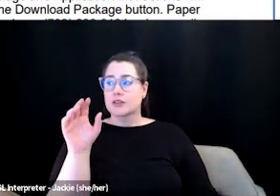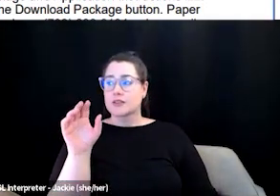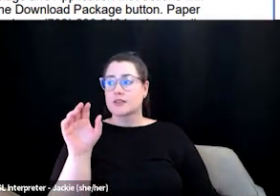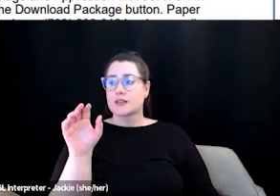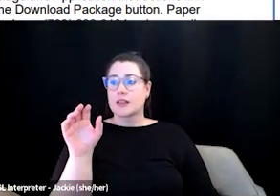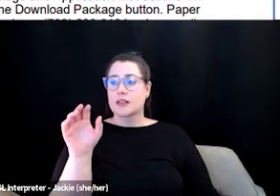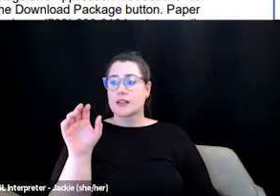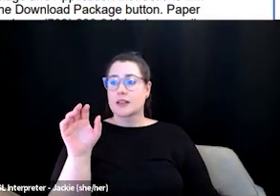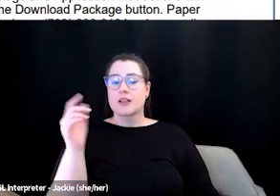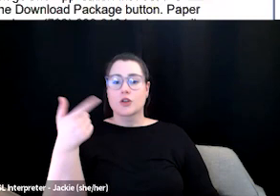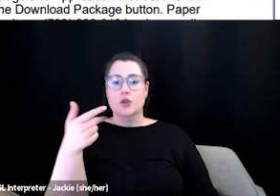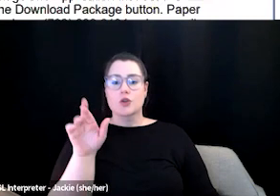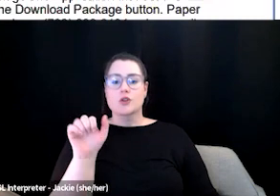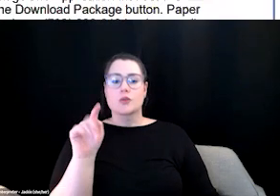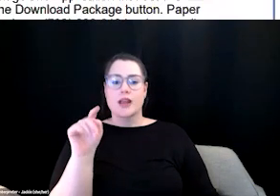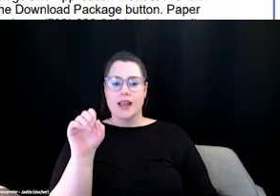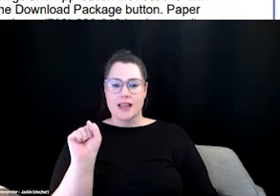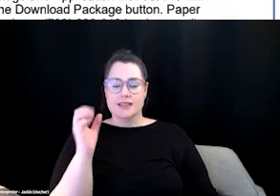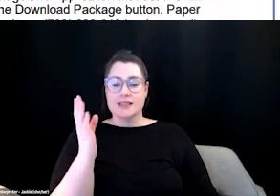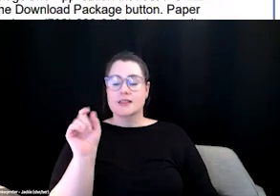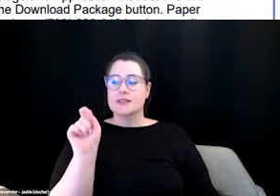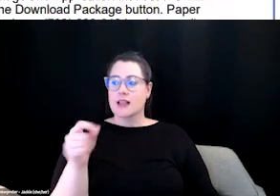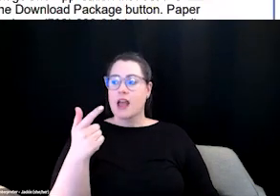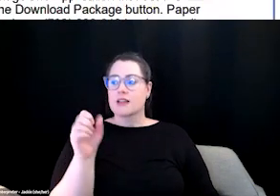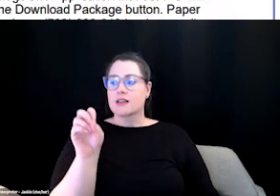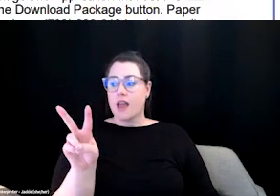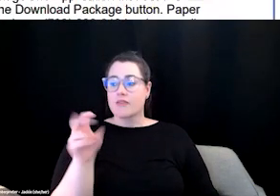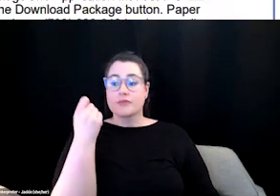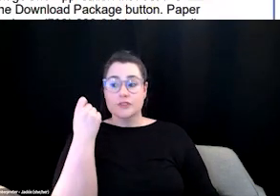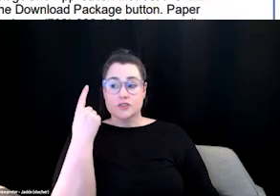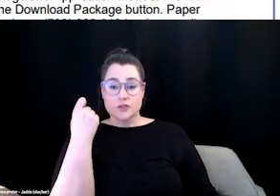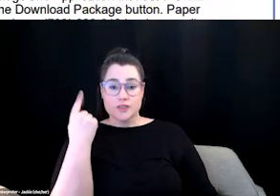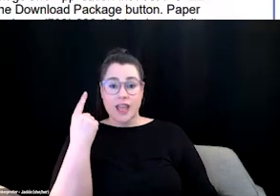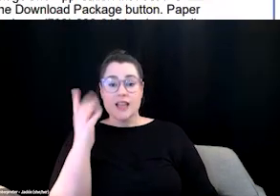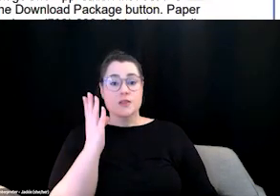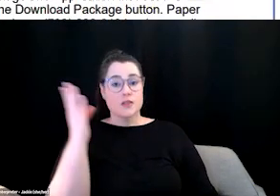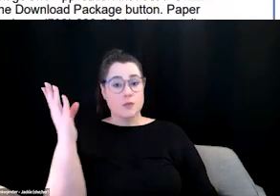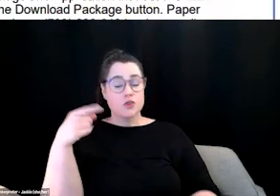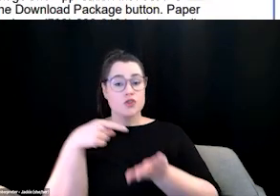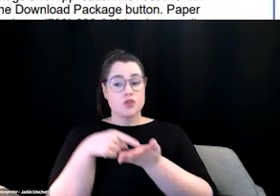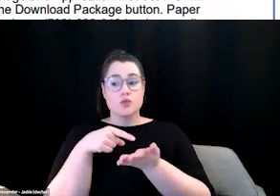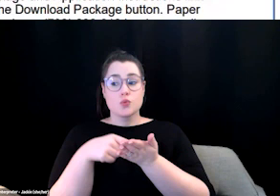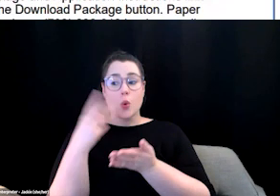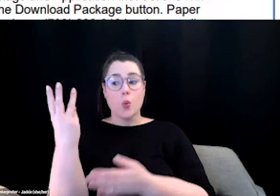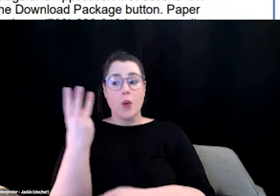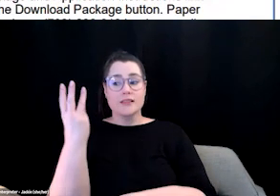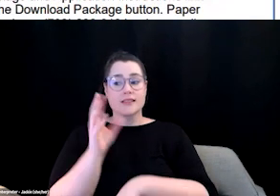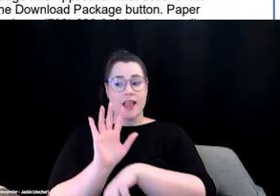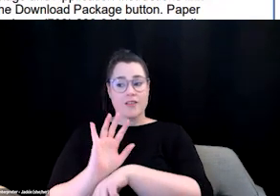And a reminder that the proposal deadline is 5 p.m. local submitter's time. So this is on Wednesday, 5 p.m. A common question